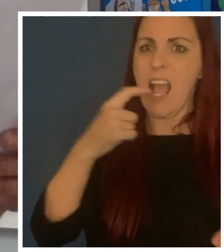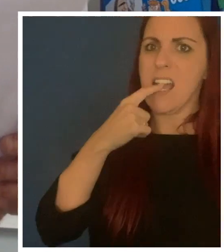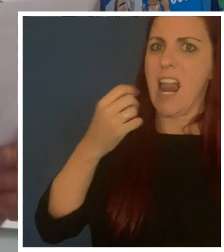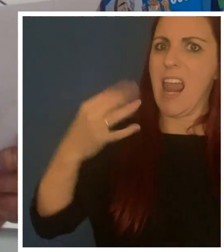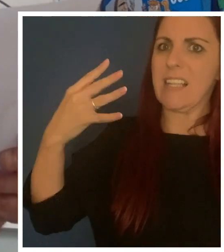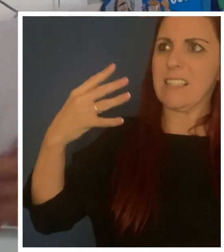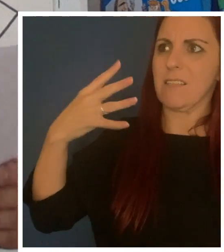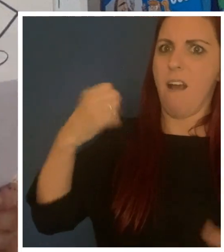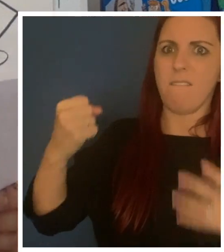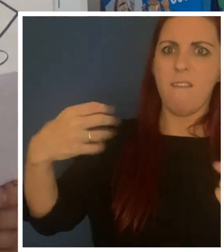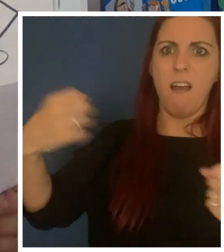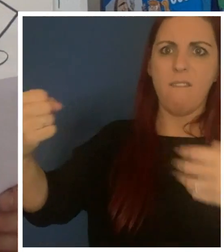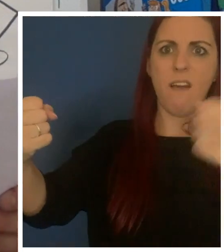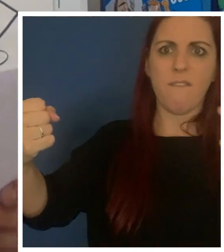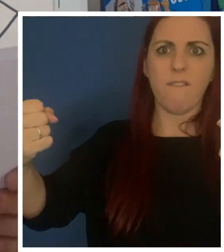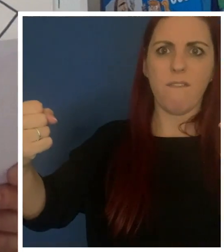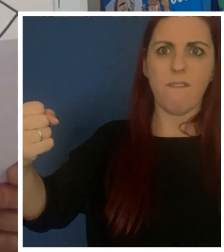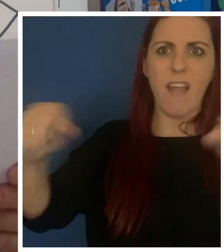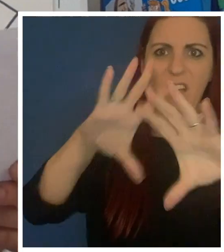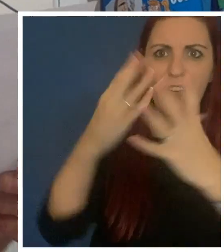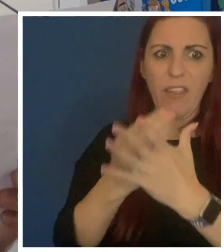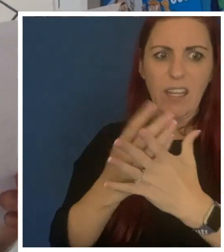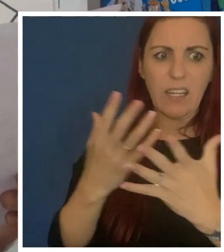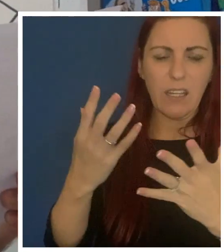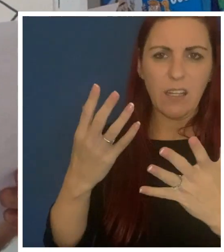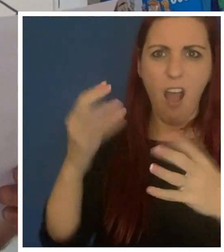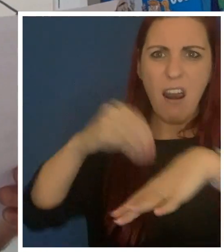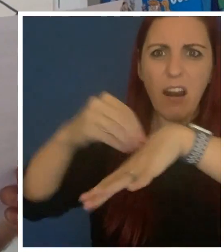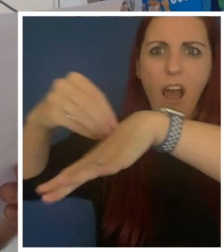appliance and device in the treehouse are switched on, oh no, what a waste of energy!